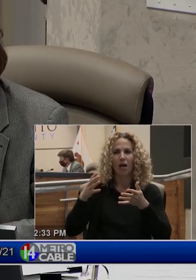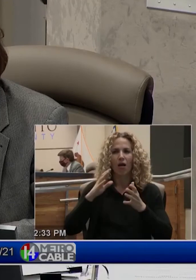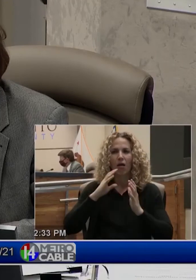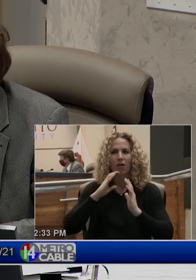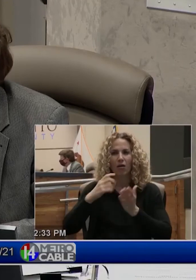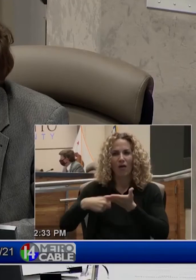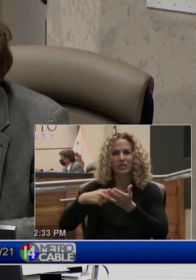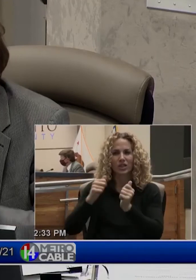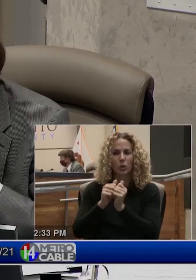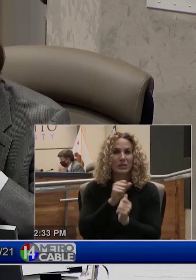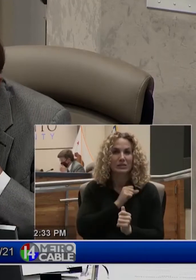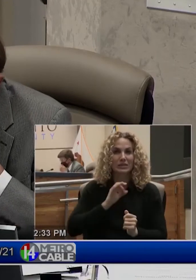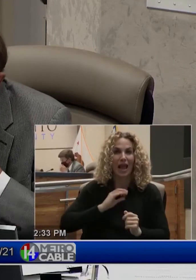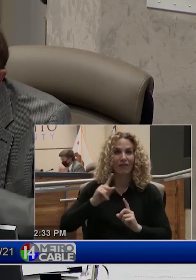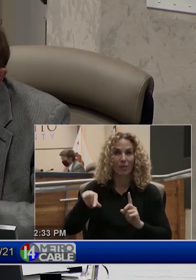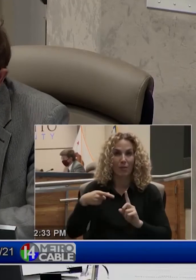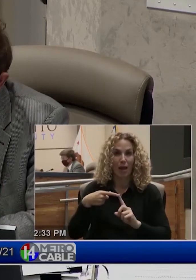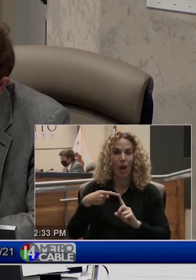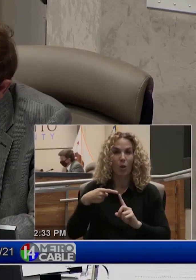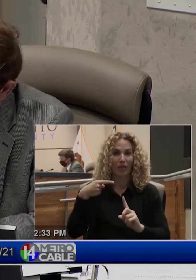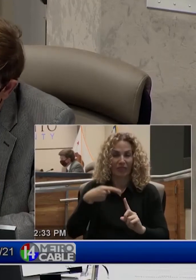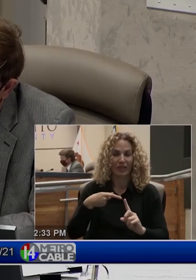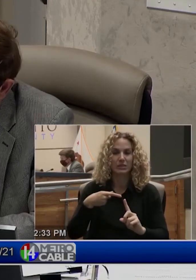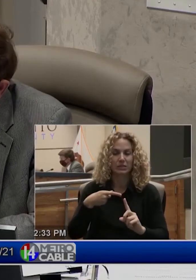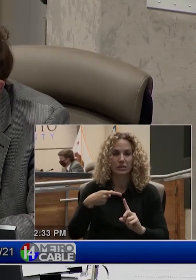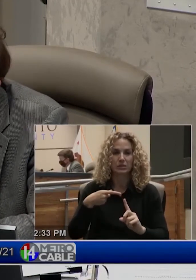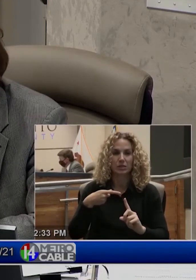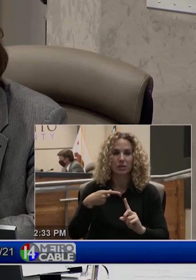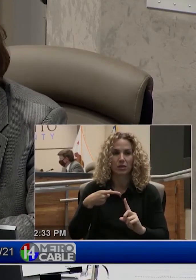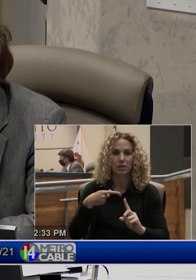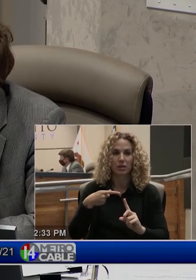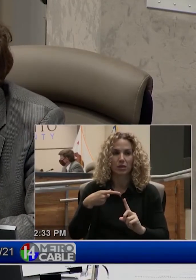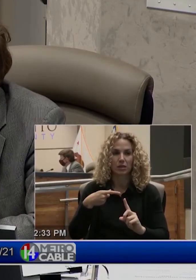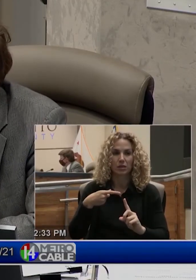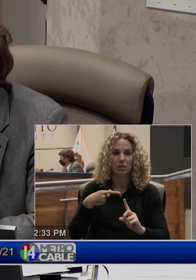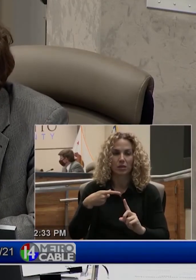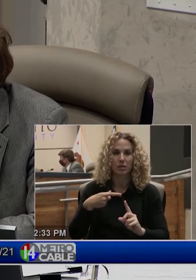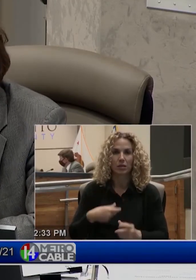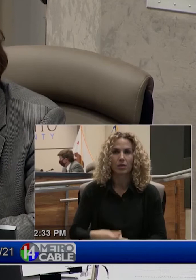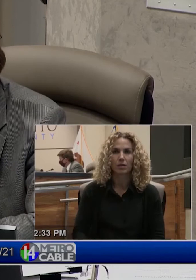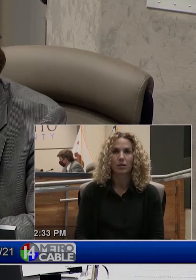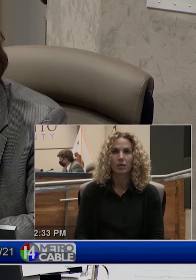THINGS I HAD CONVERSATION WITH ABOUT THIS AND CONTINUE TO ABOUT THIS AND CONTINUE TO GRAPPLE WITNESS.